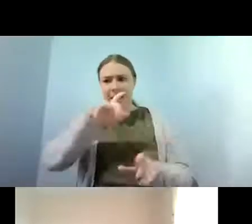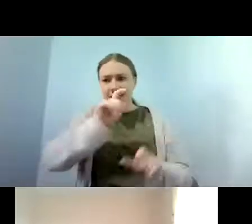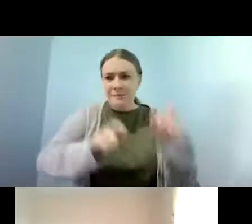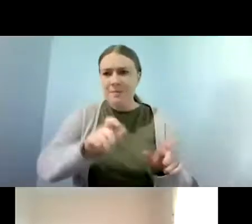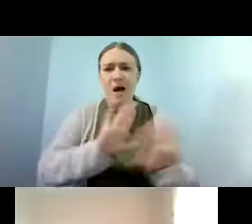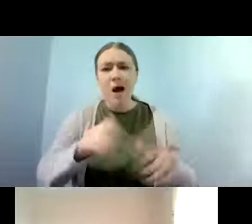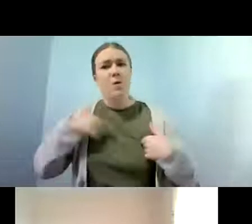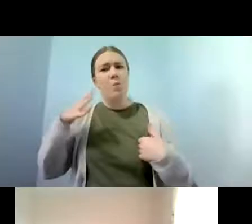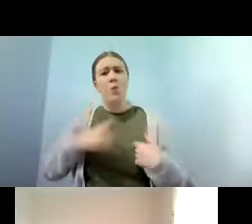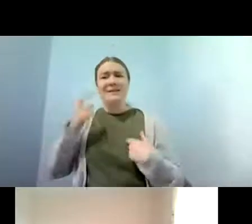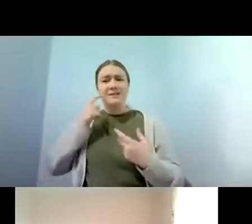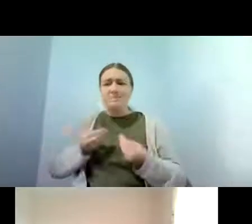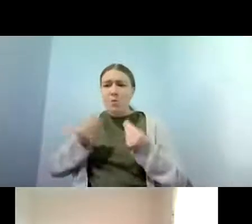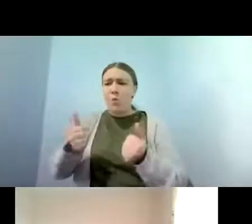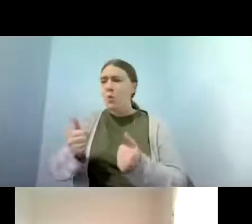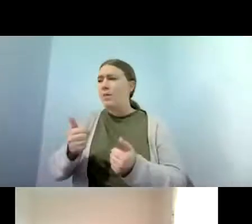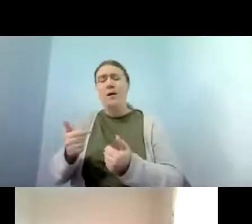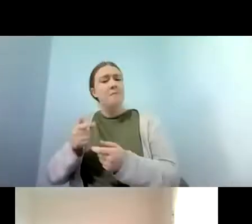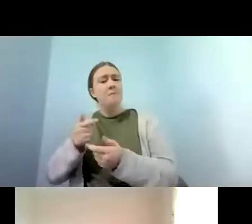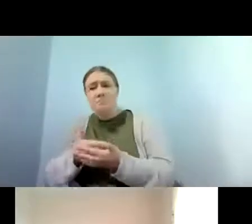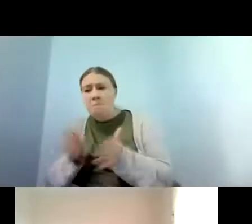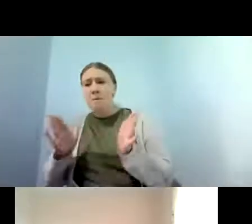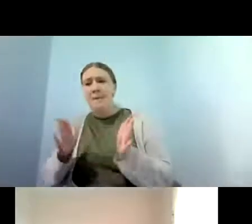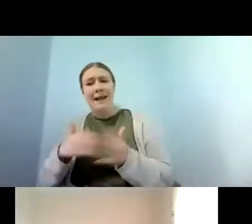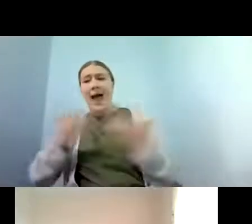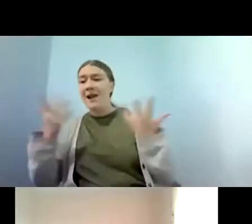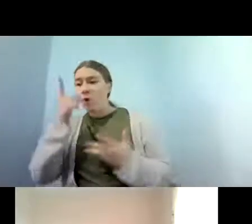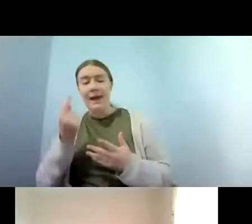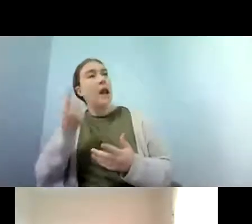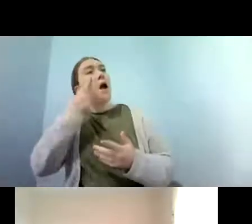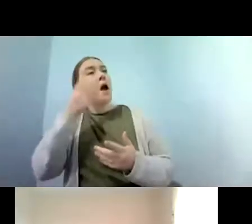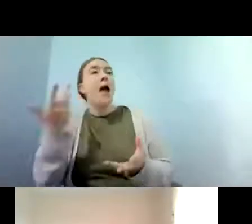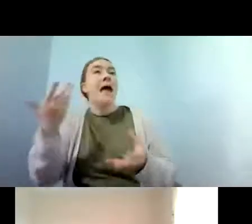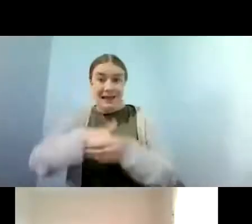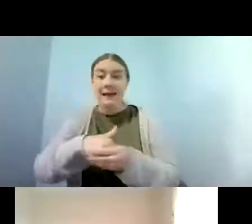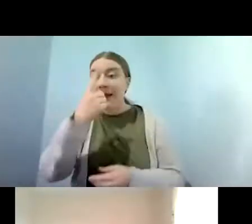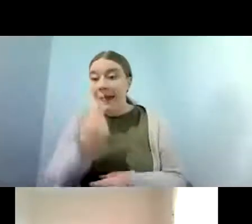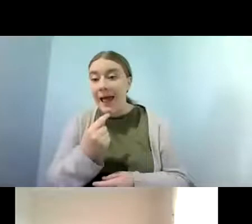and and user friendly and a lot of citizen science projects try and make the data